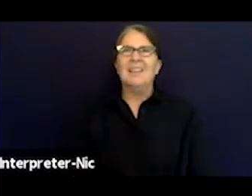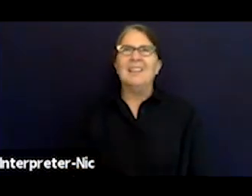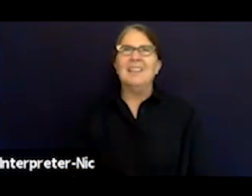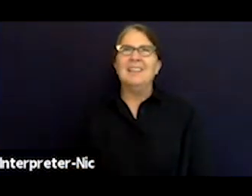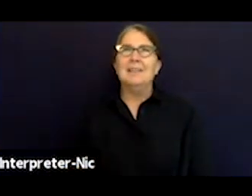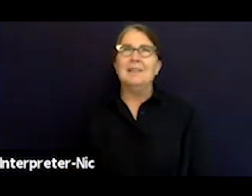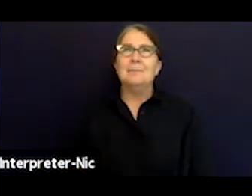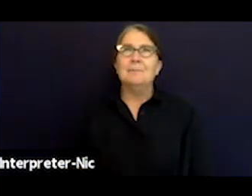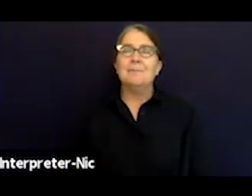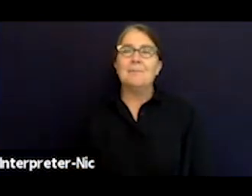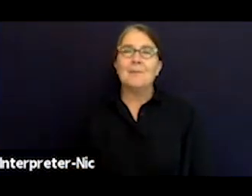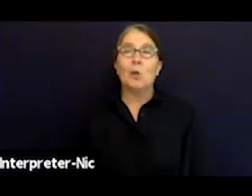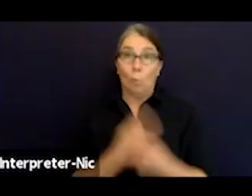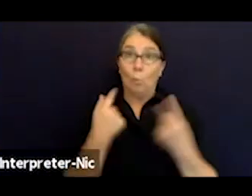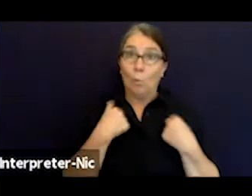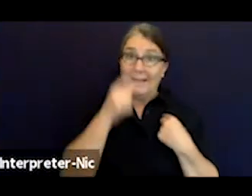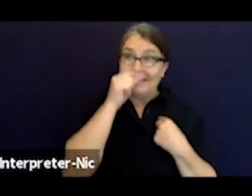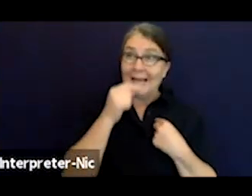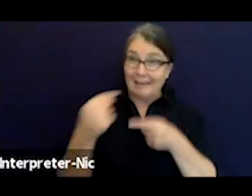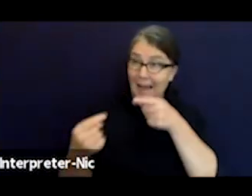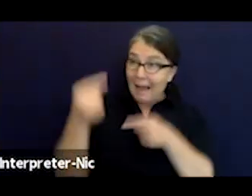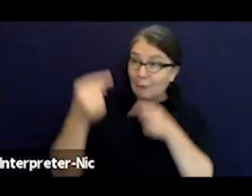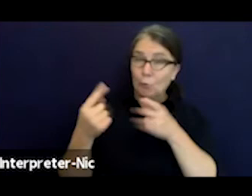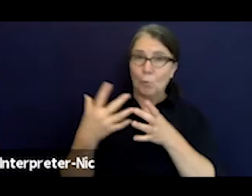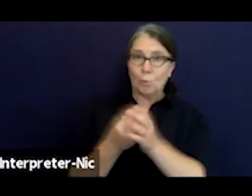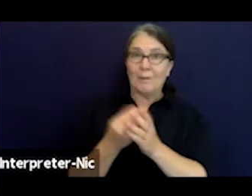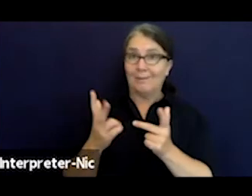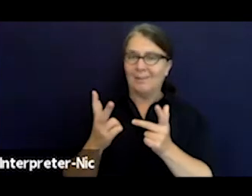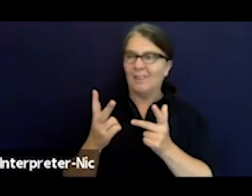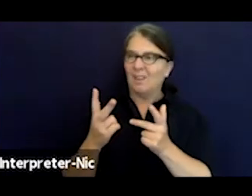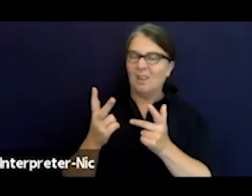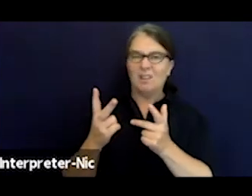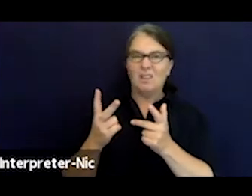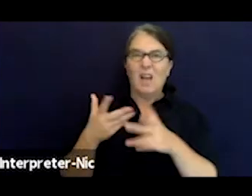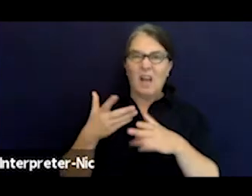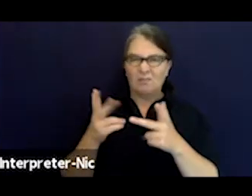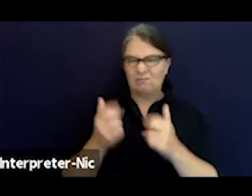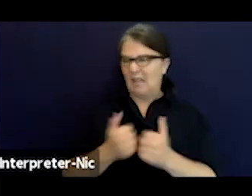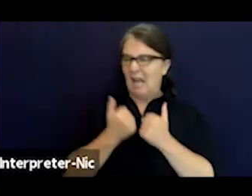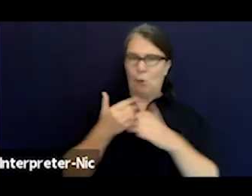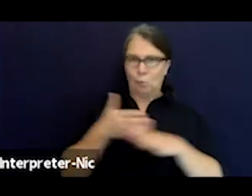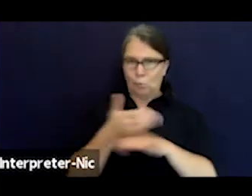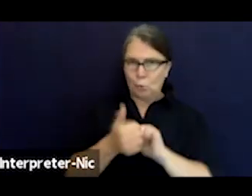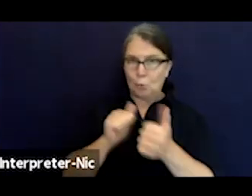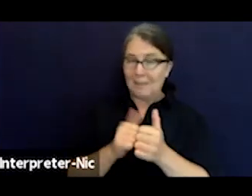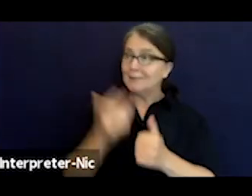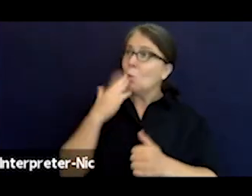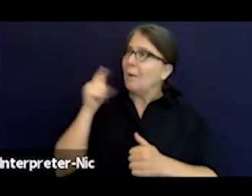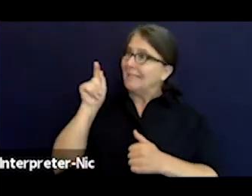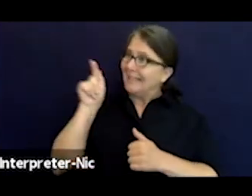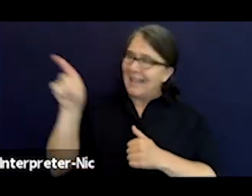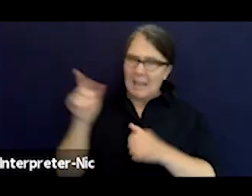especially is that when they design their interactions, to give students more choices